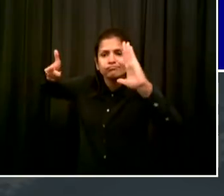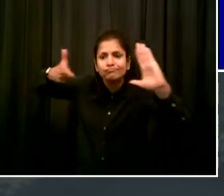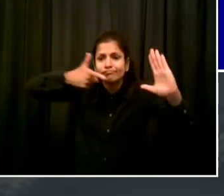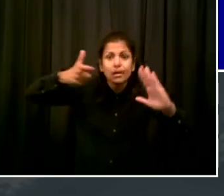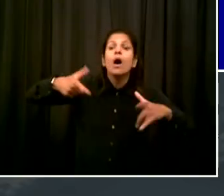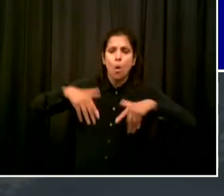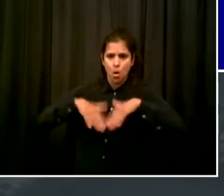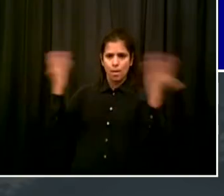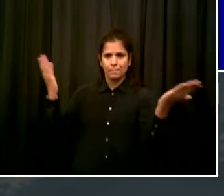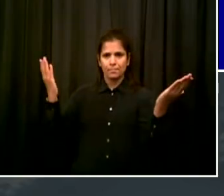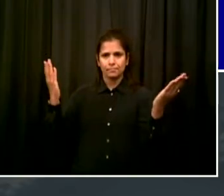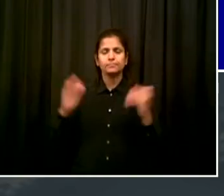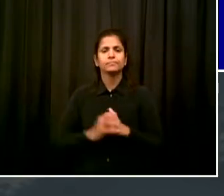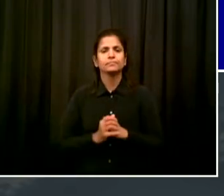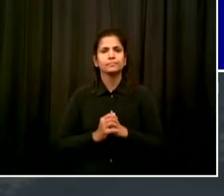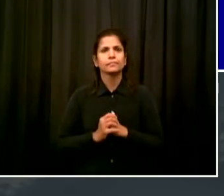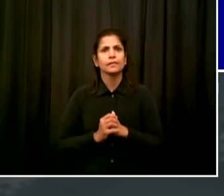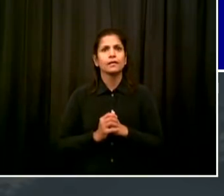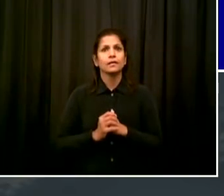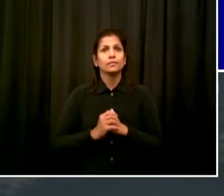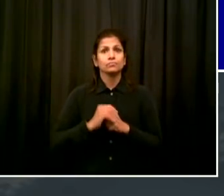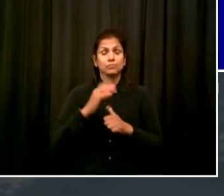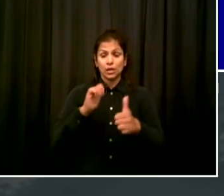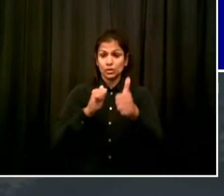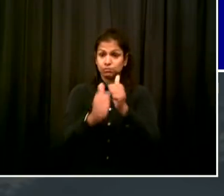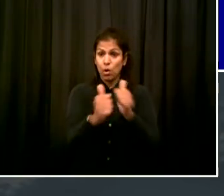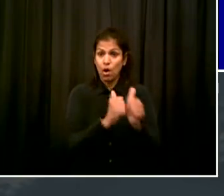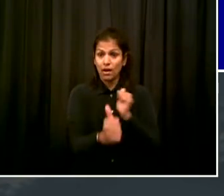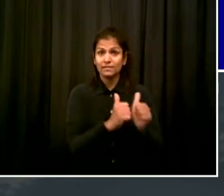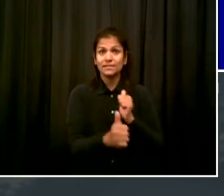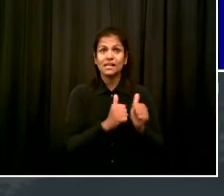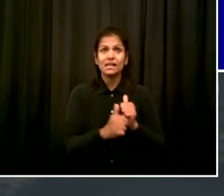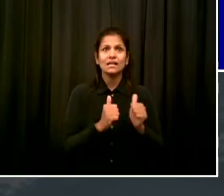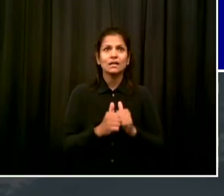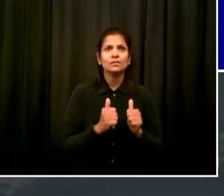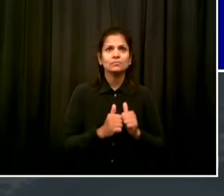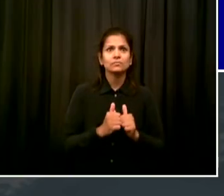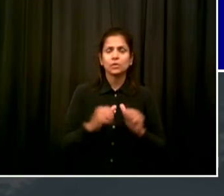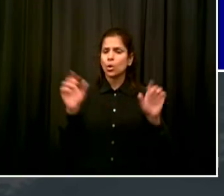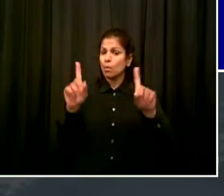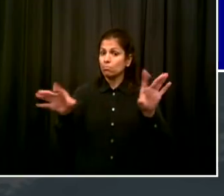MOVIES, TV SHOWS, THAT CAN PROCEED . OBVIOUSL Y SOMETHING THAT ATMTE, RSSPTSOR